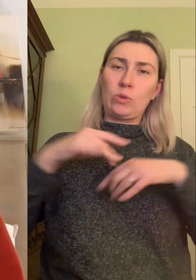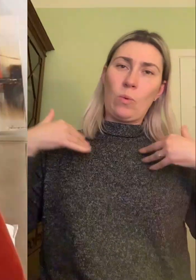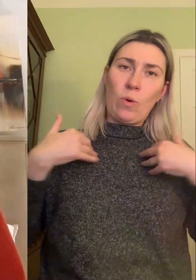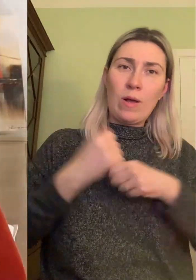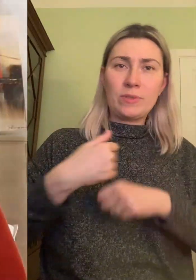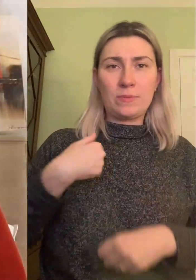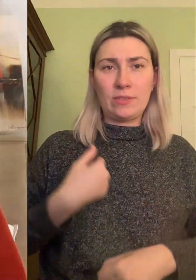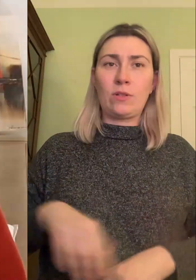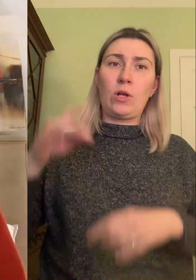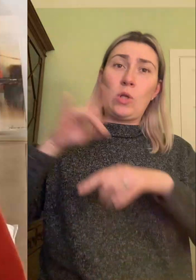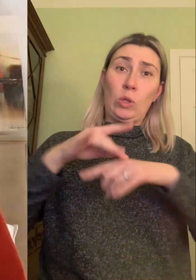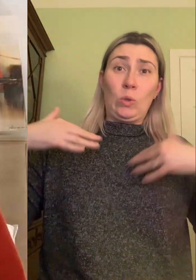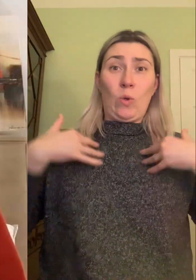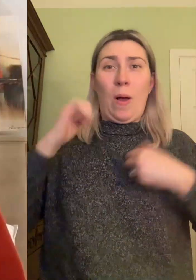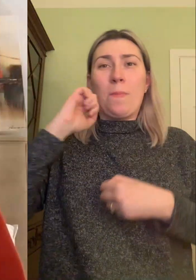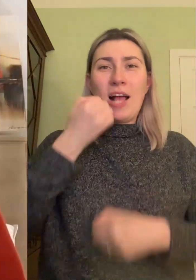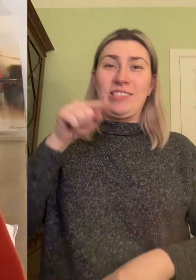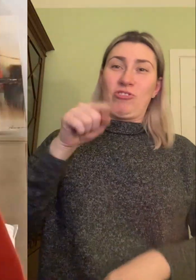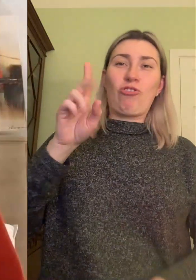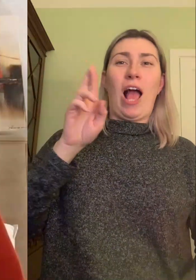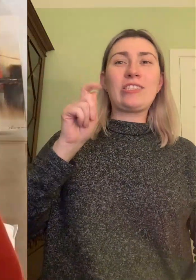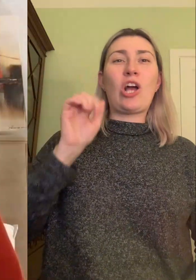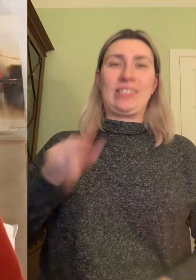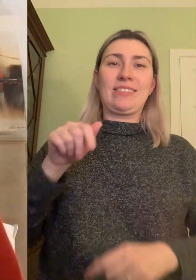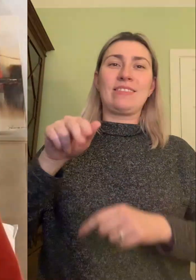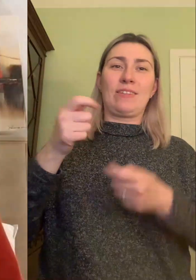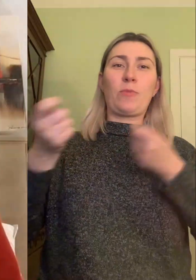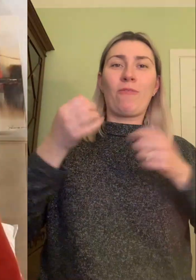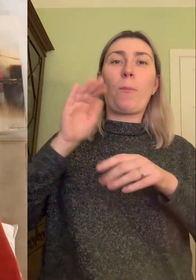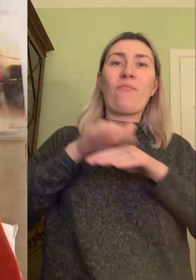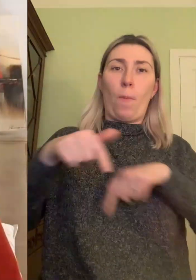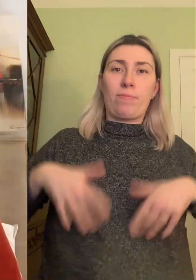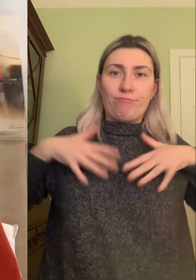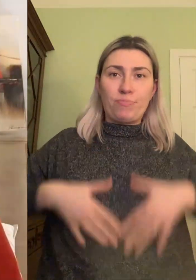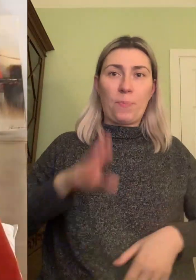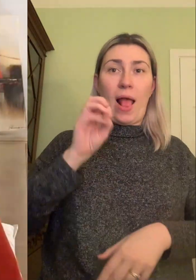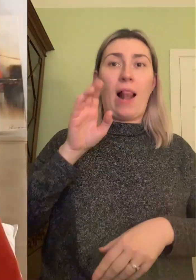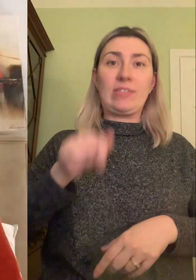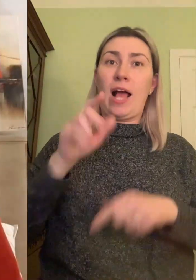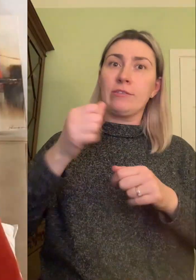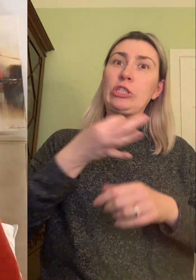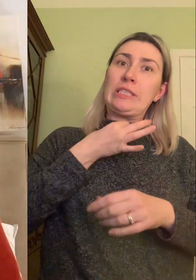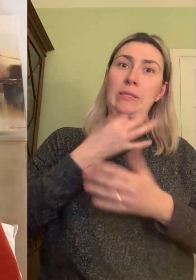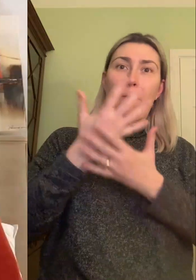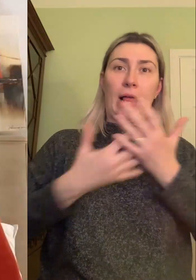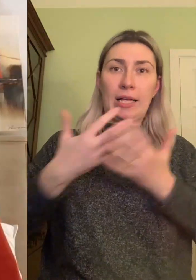He's worried because of all the radiation I have received before to my pelvis, and this can mean risk of bleeding - bleeding from my bladder,